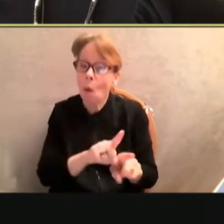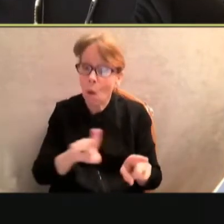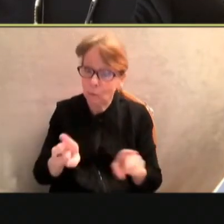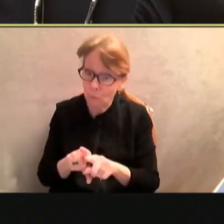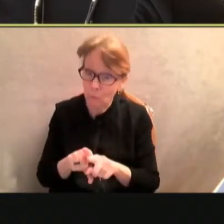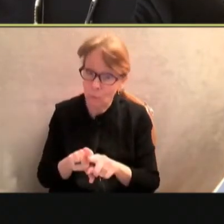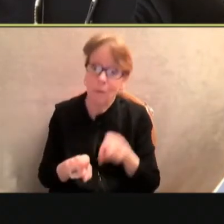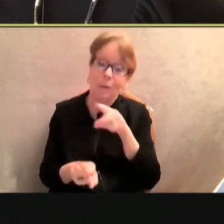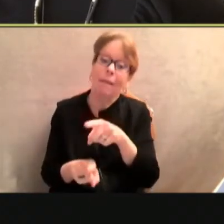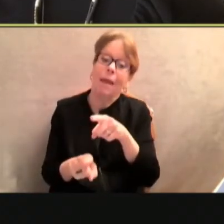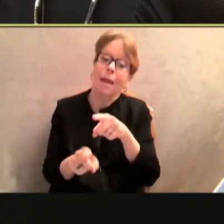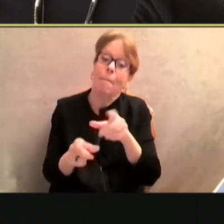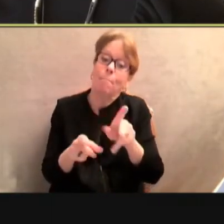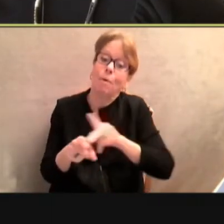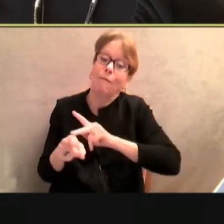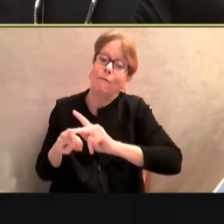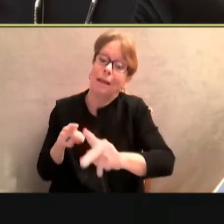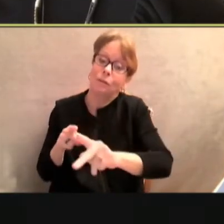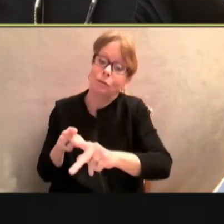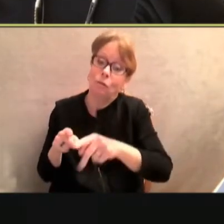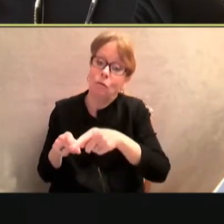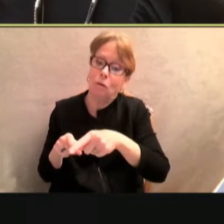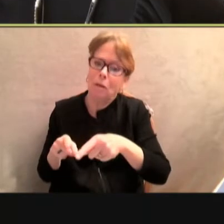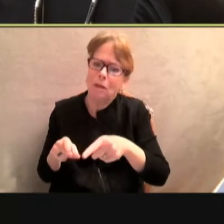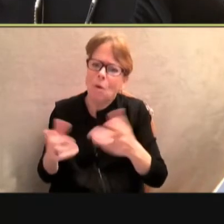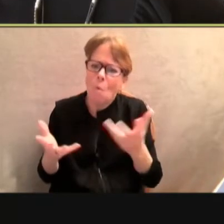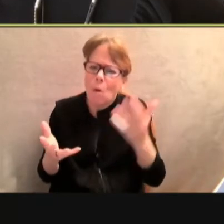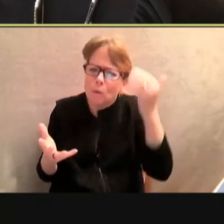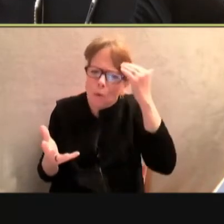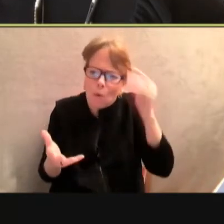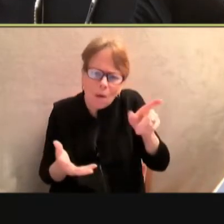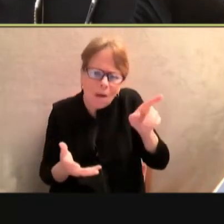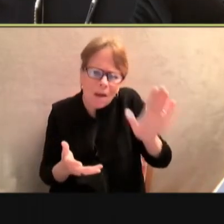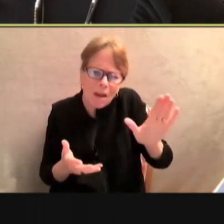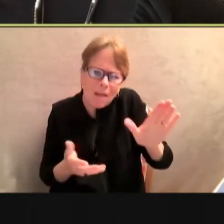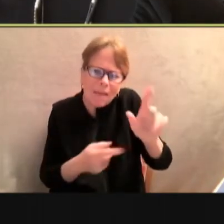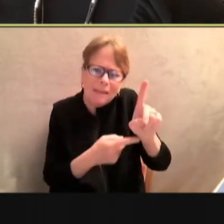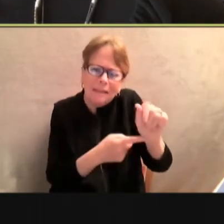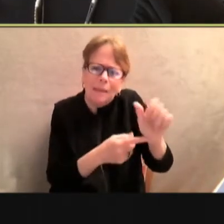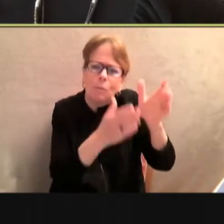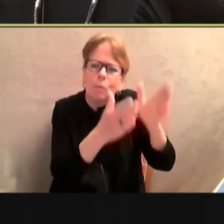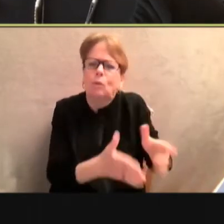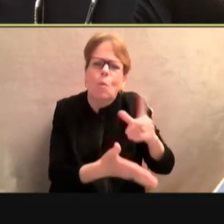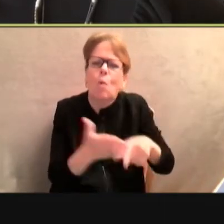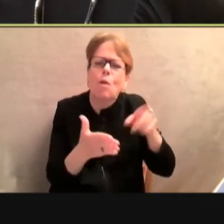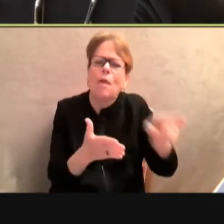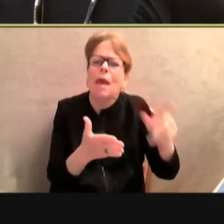is seeking to disclose to the school or the testing company or the employer. Include the